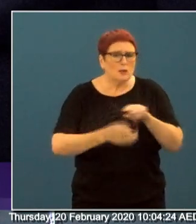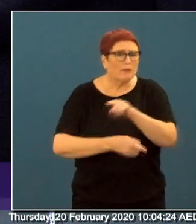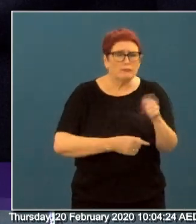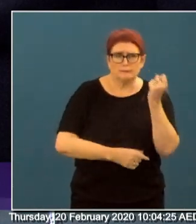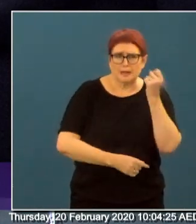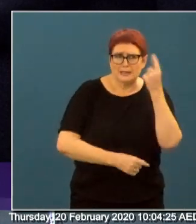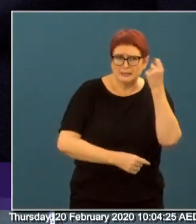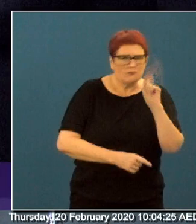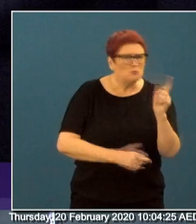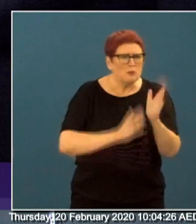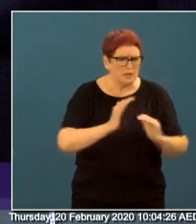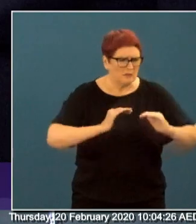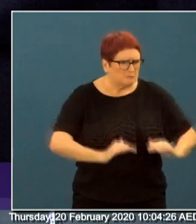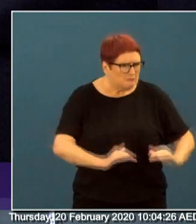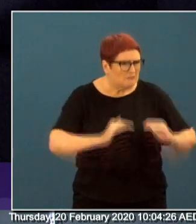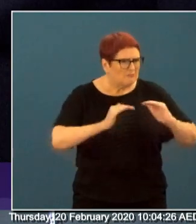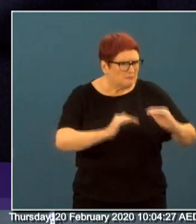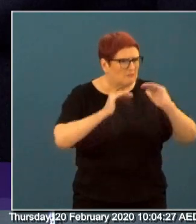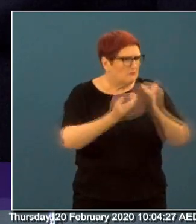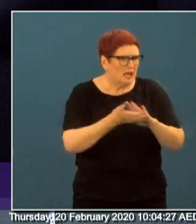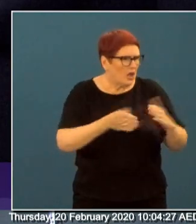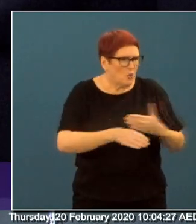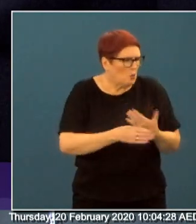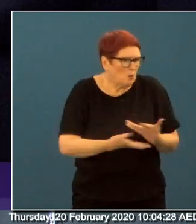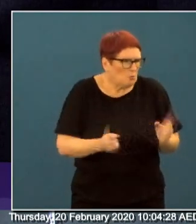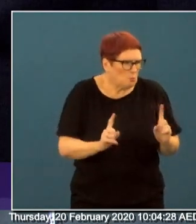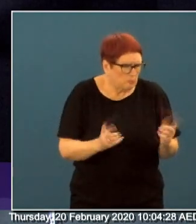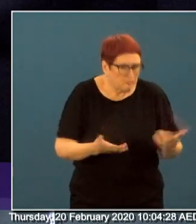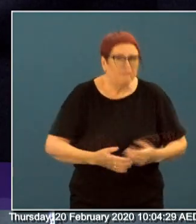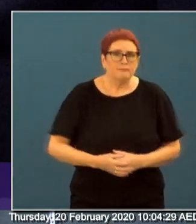what they are and how they operate? Yes.